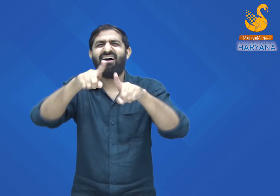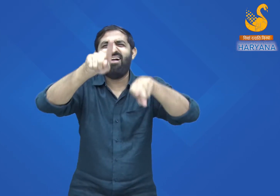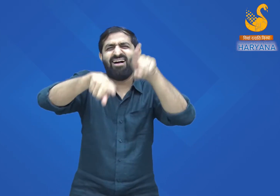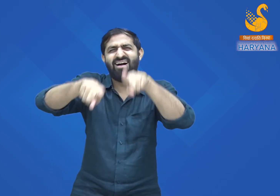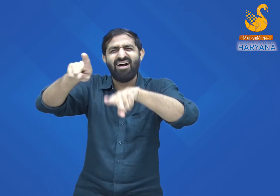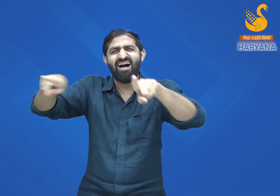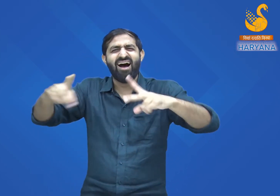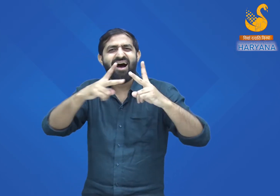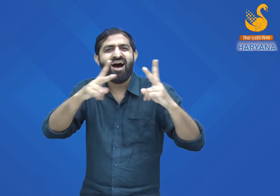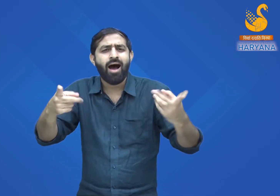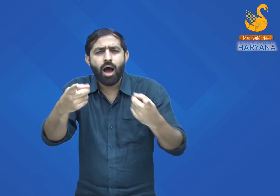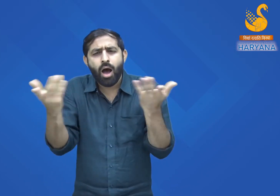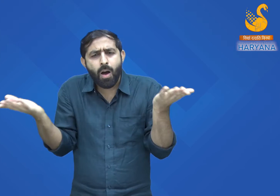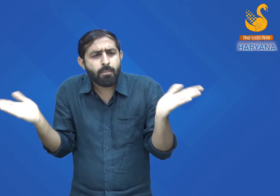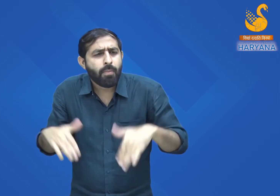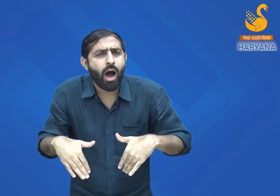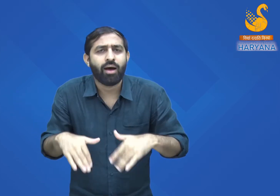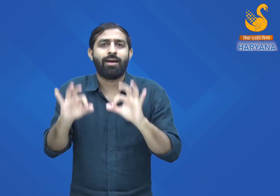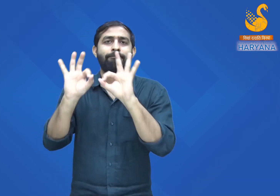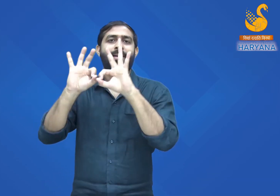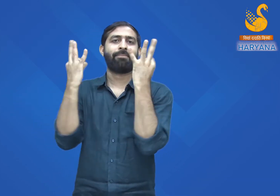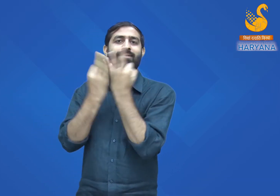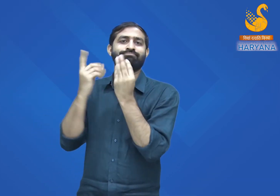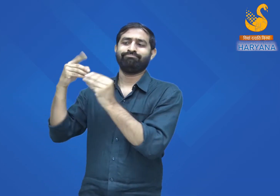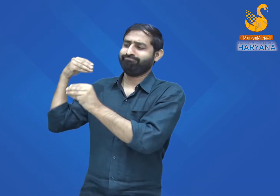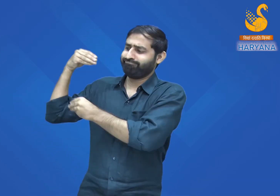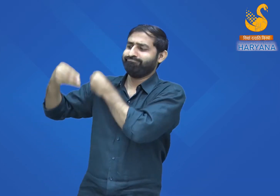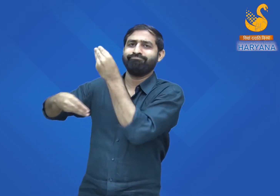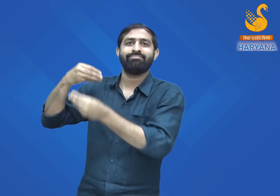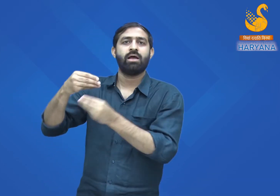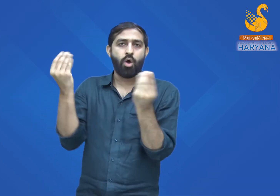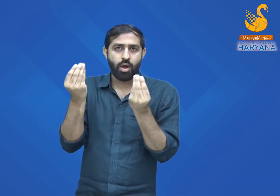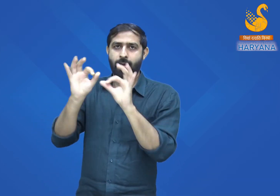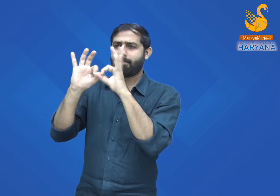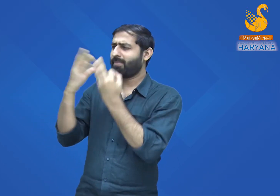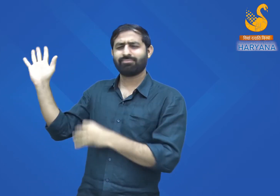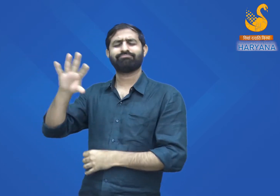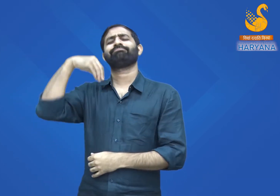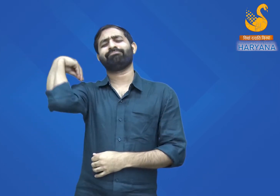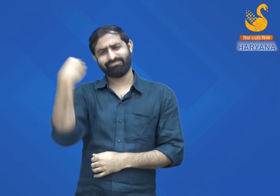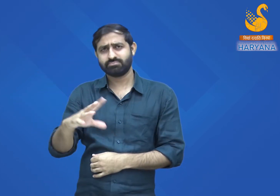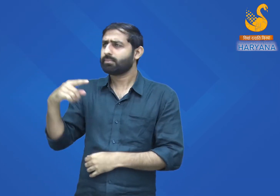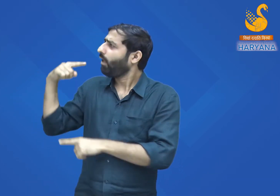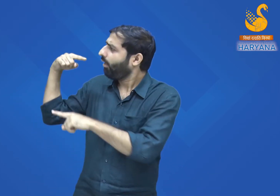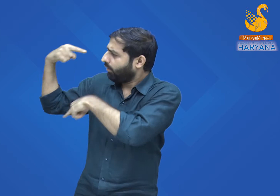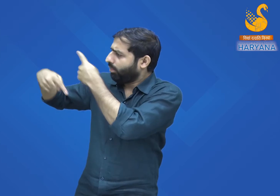Every person reacts differently in different situations. Family relationships greatly impact people and their behavior.